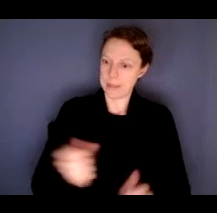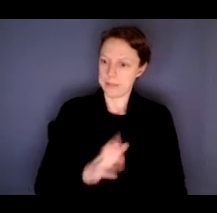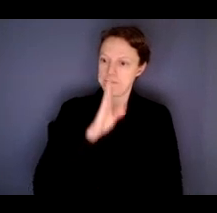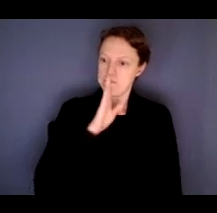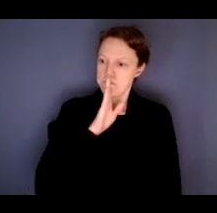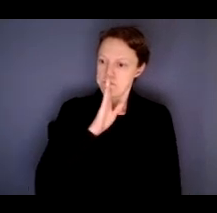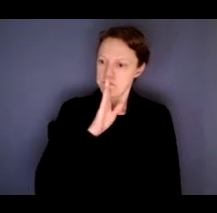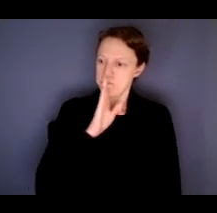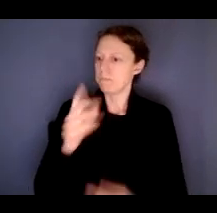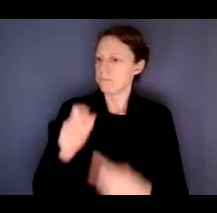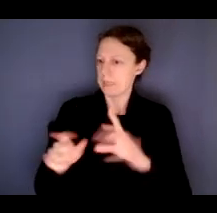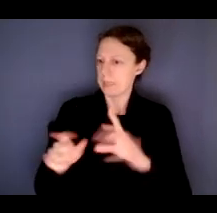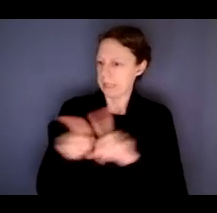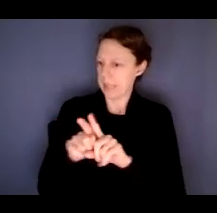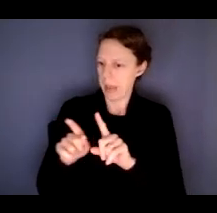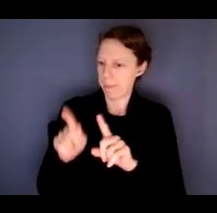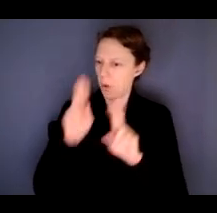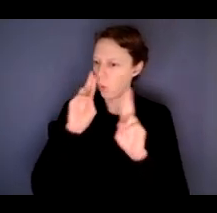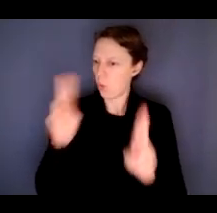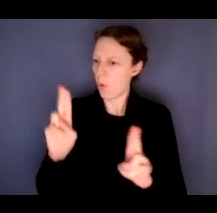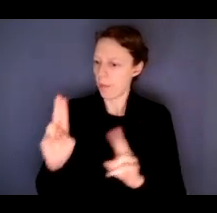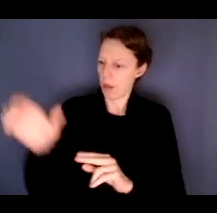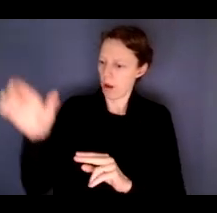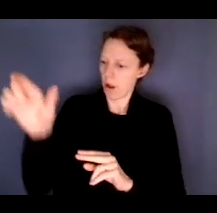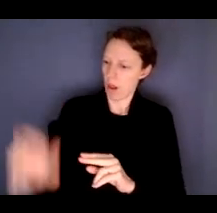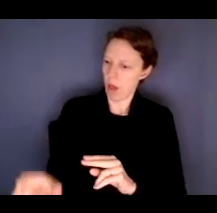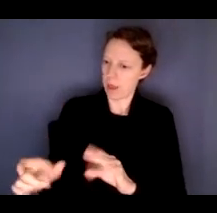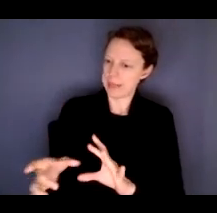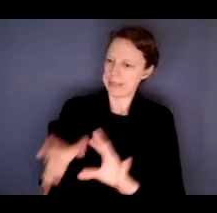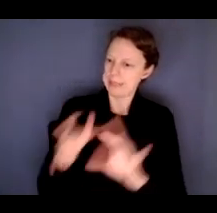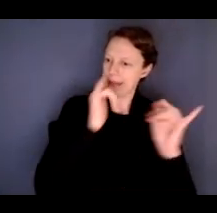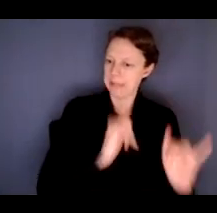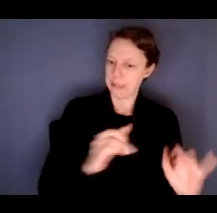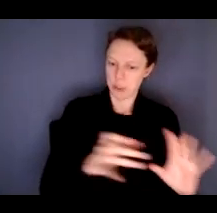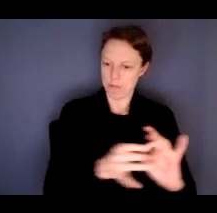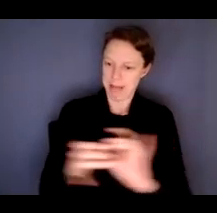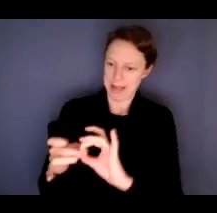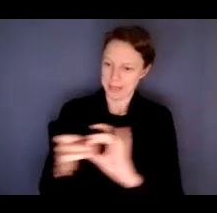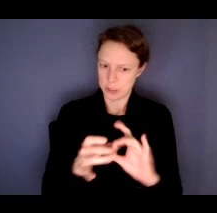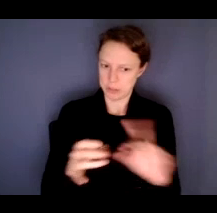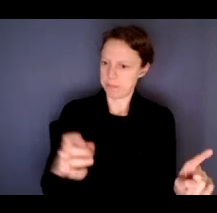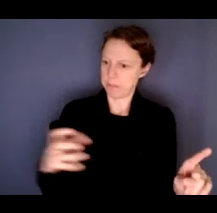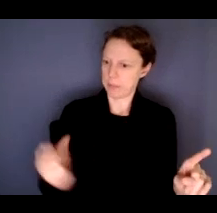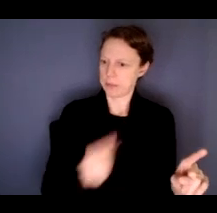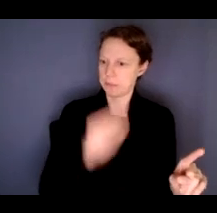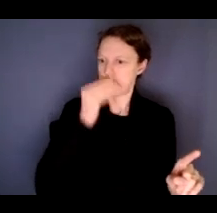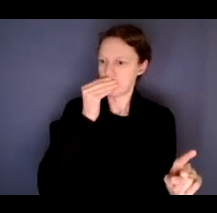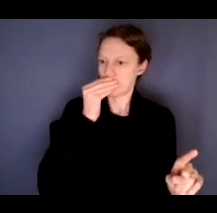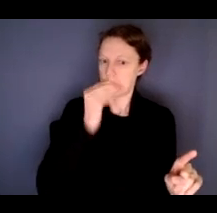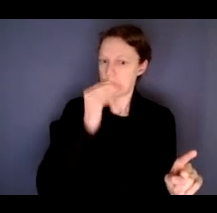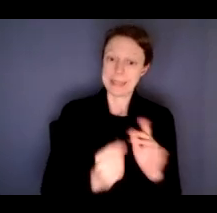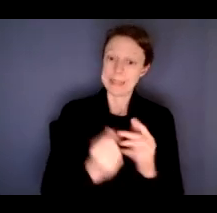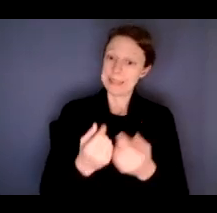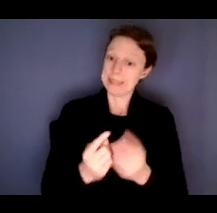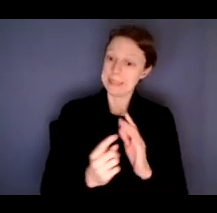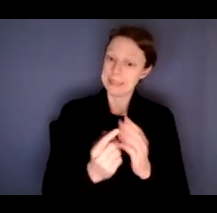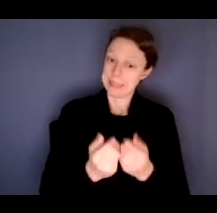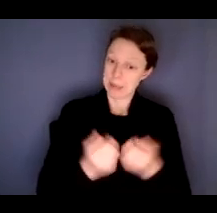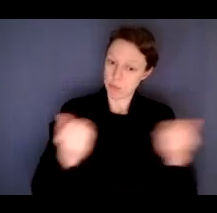client/solicitor relationship. Whereas in a separate representative/child relationship they don't have that obligation. So that's one of the key distinctions.